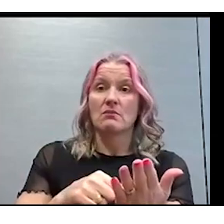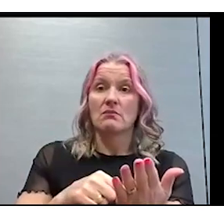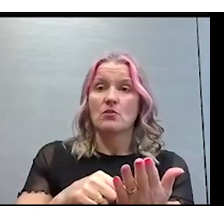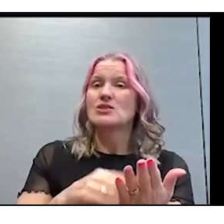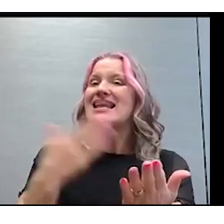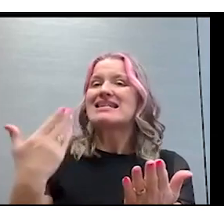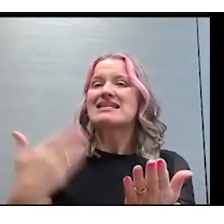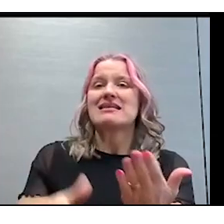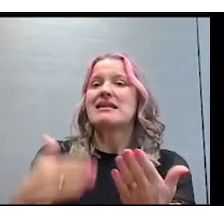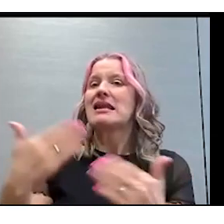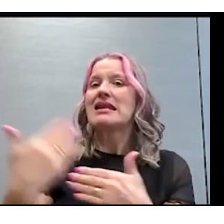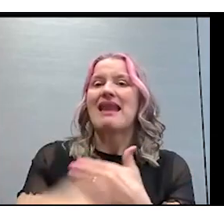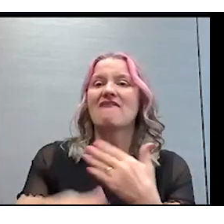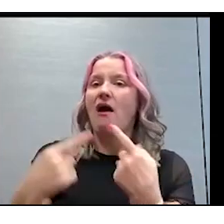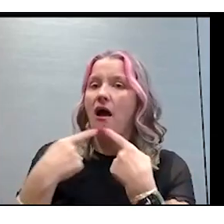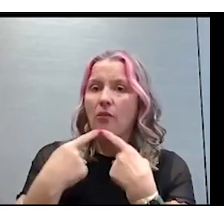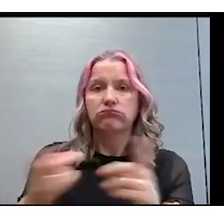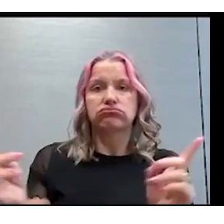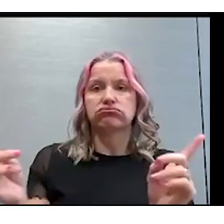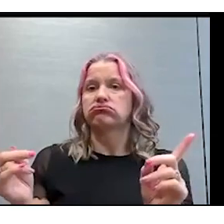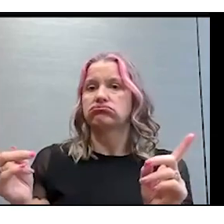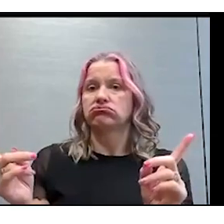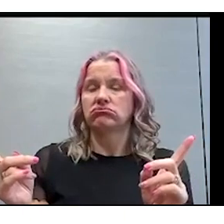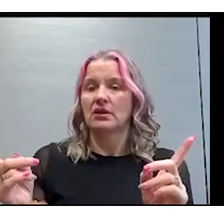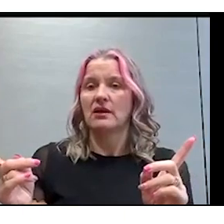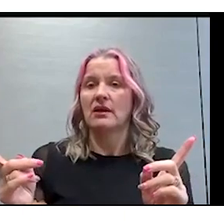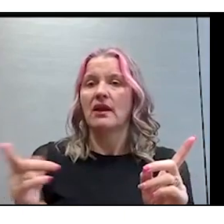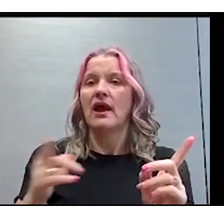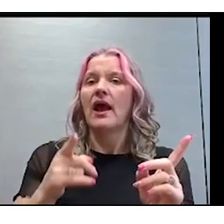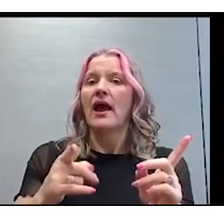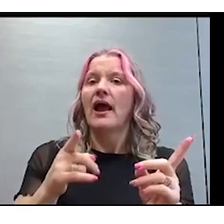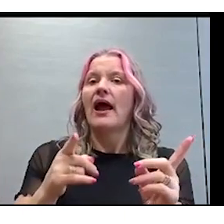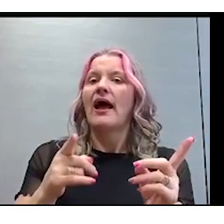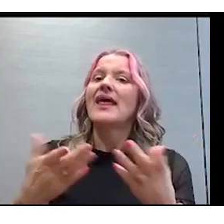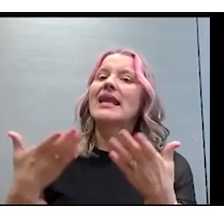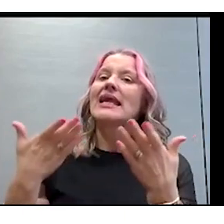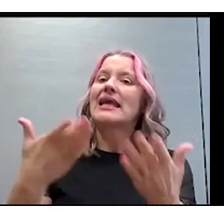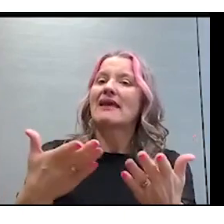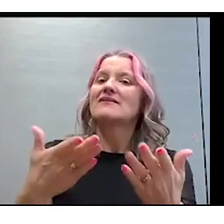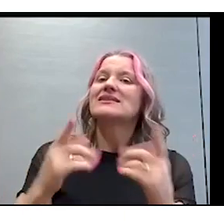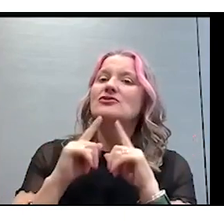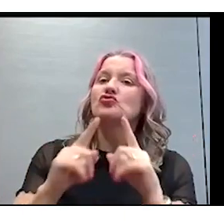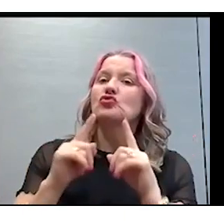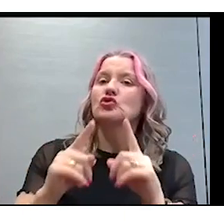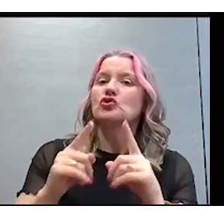give the password and the user gives it an instruction, is able to give that password.